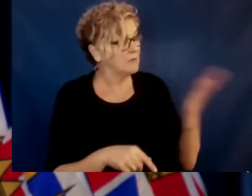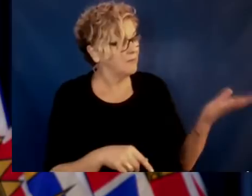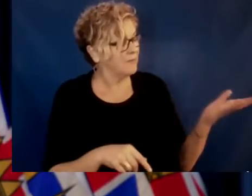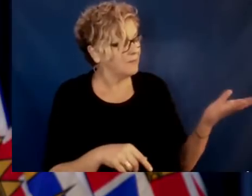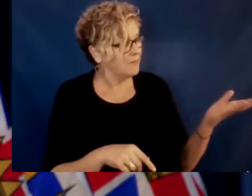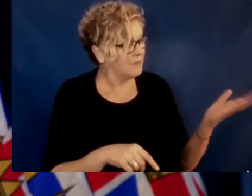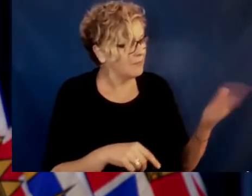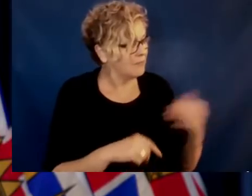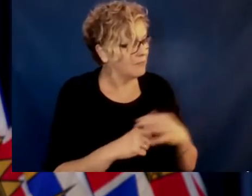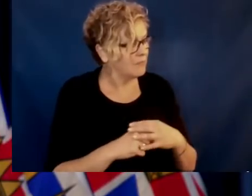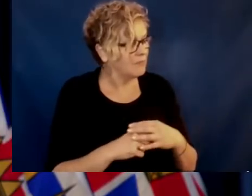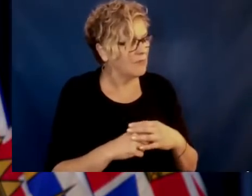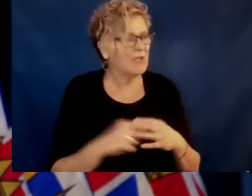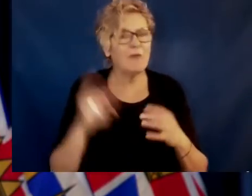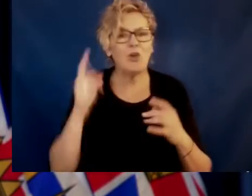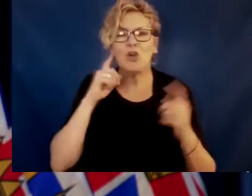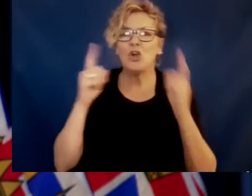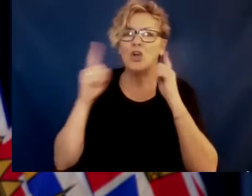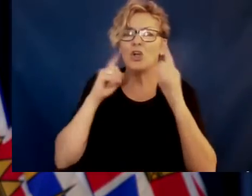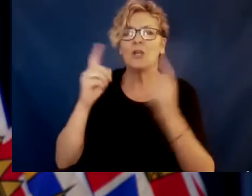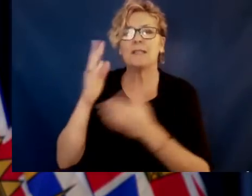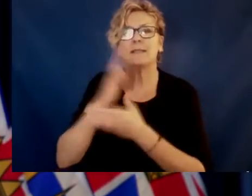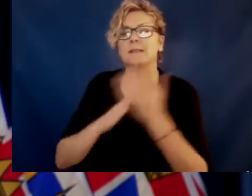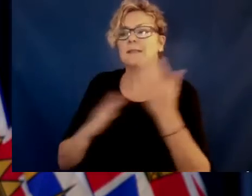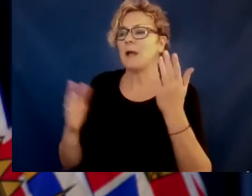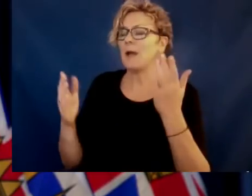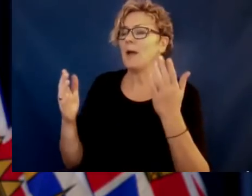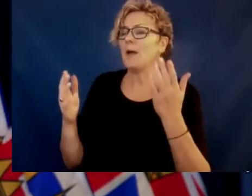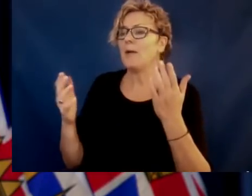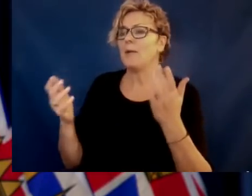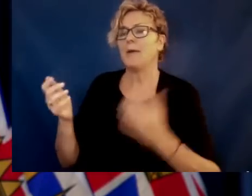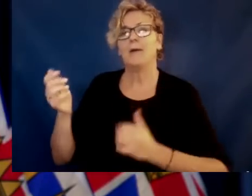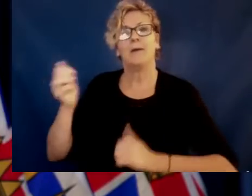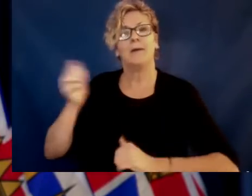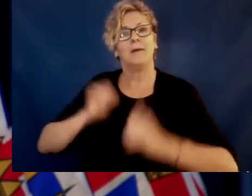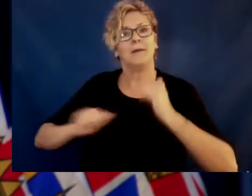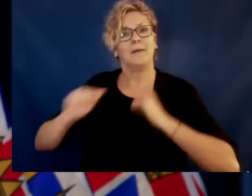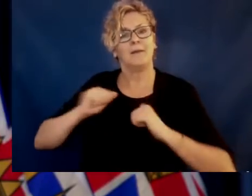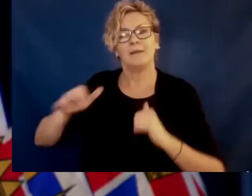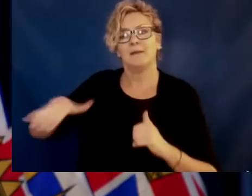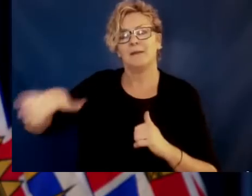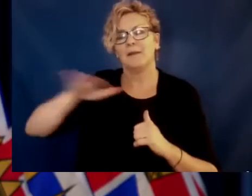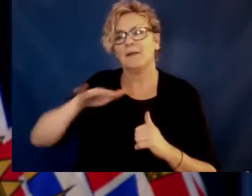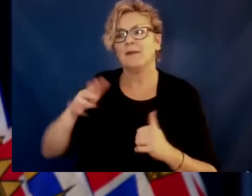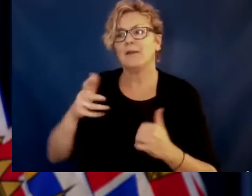With what we know about how COVID-19 is being spread and that seems to be from being